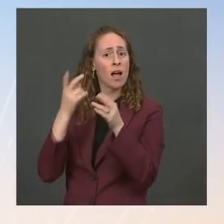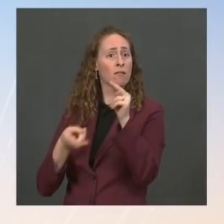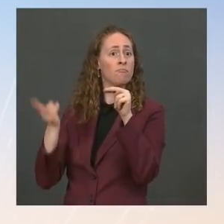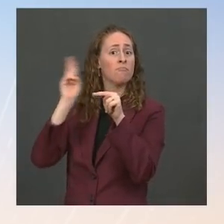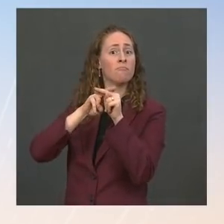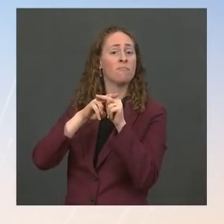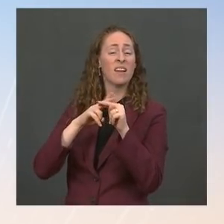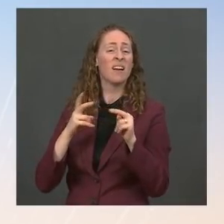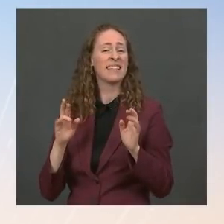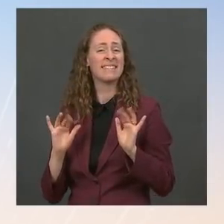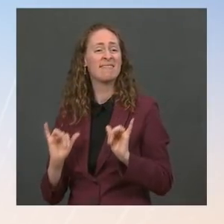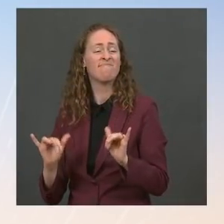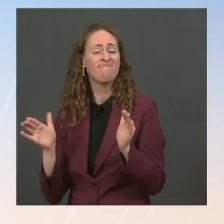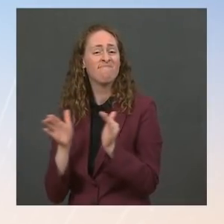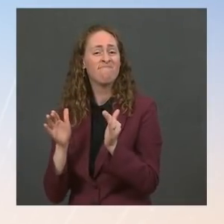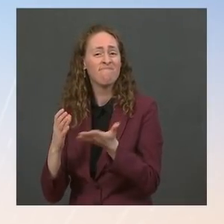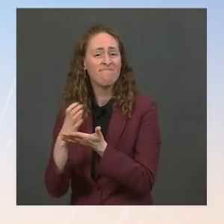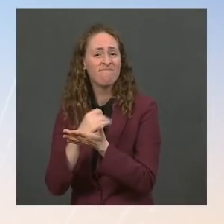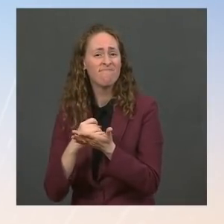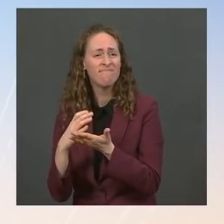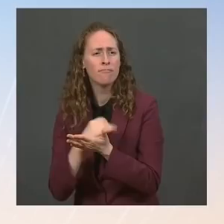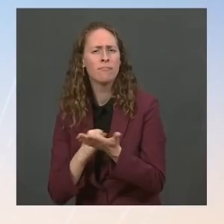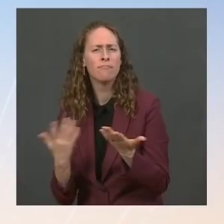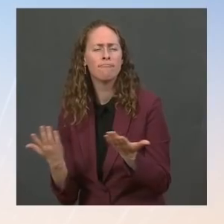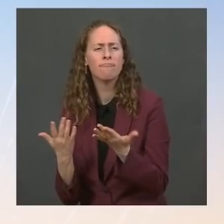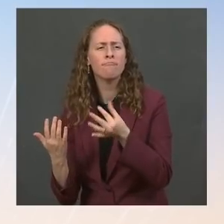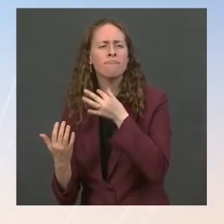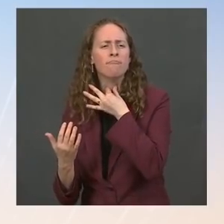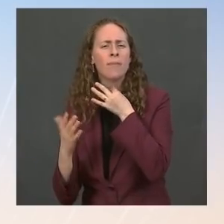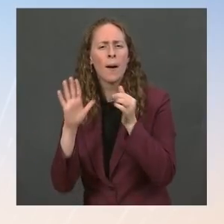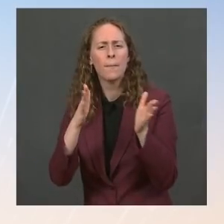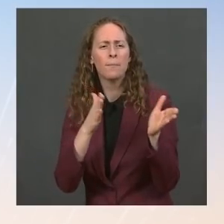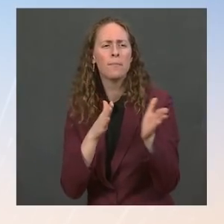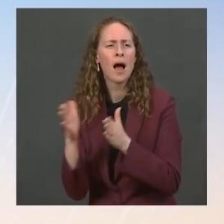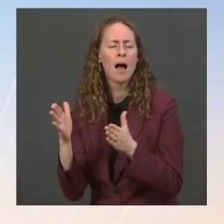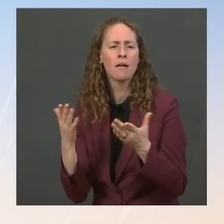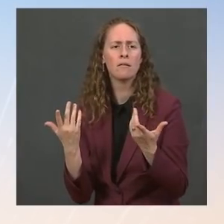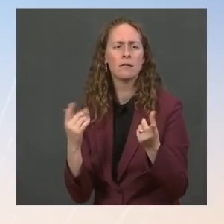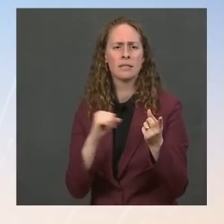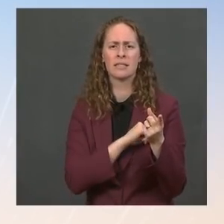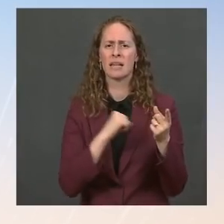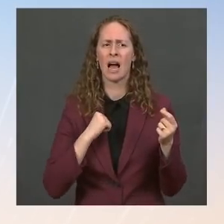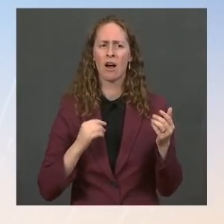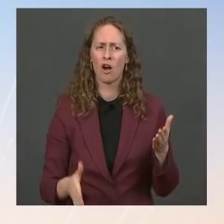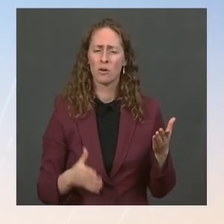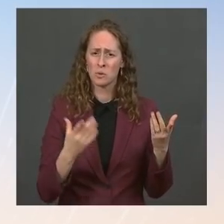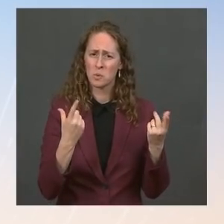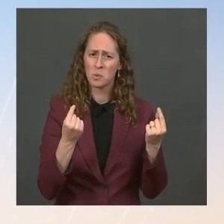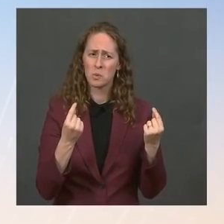Democratic senators -- who insist that this be in there? Ms Psaki: Well, as our comment last night made very clear,